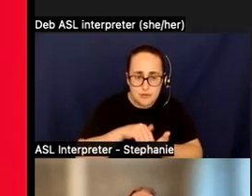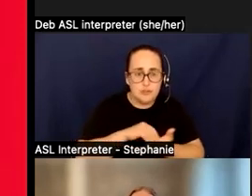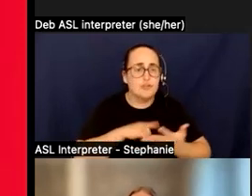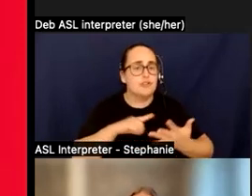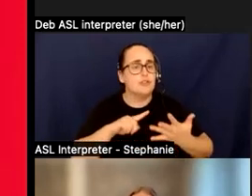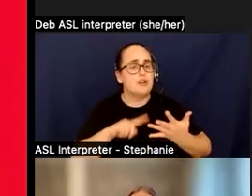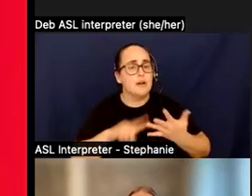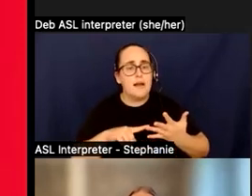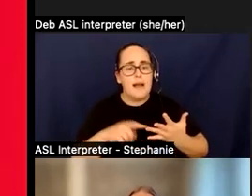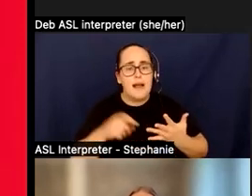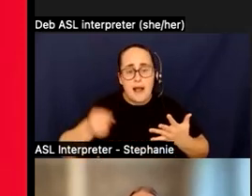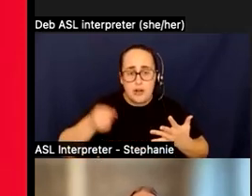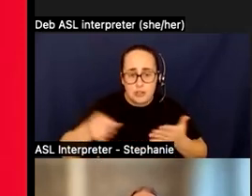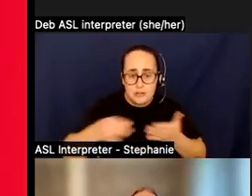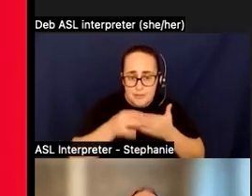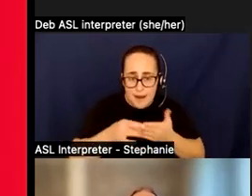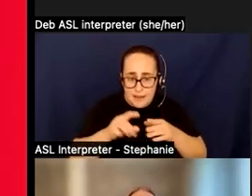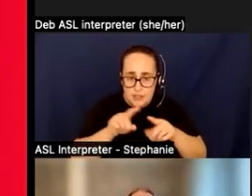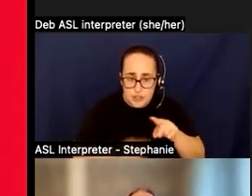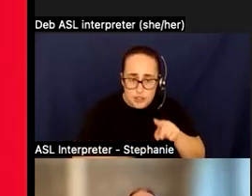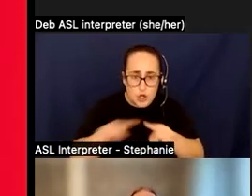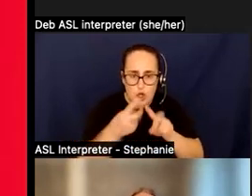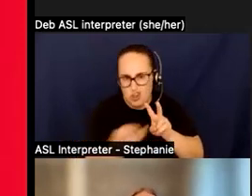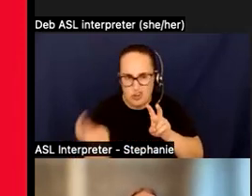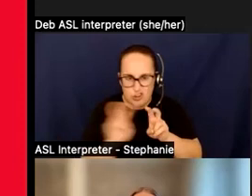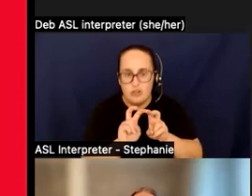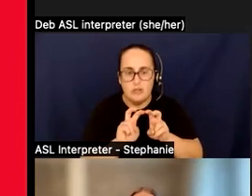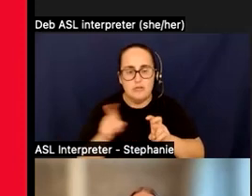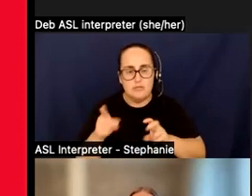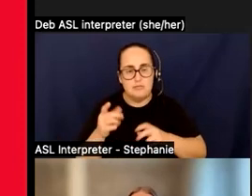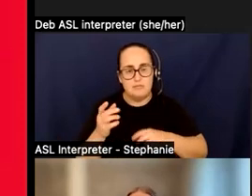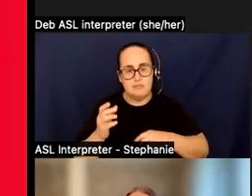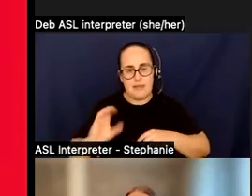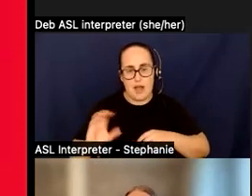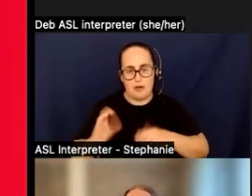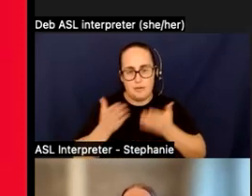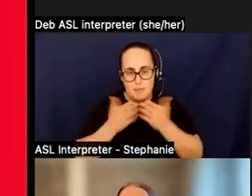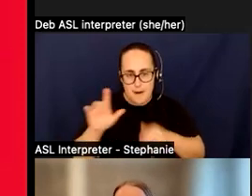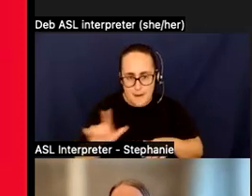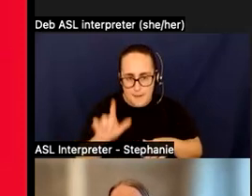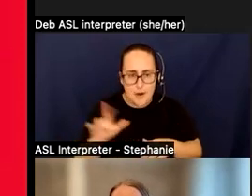go. You can set up a meeting with an Elder and talk about specific ideas in your project. And